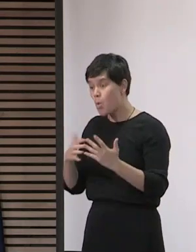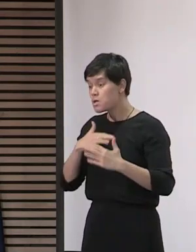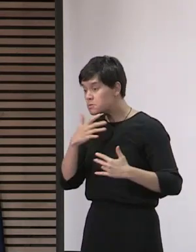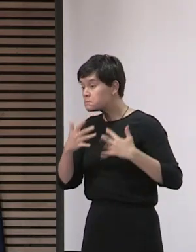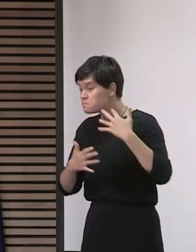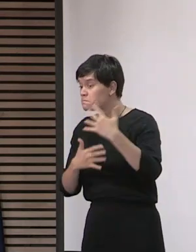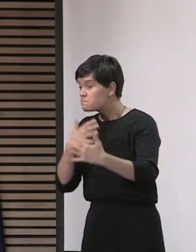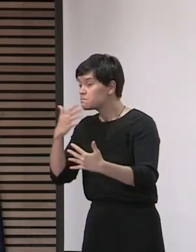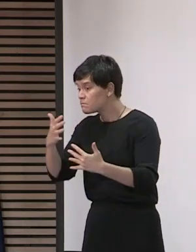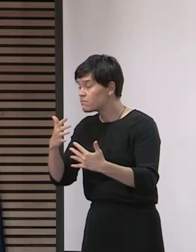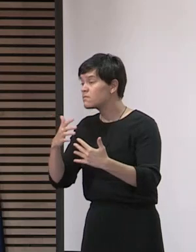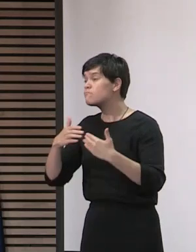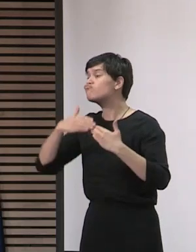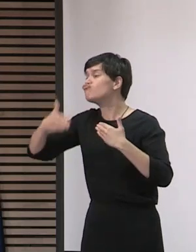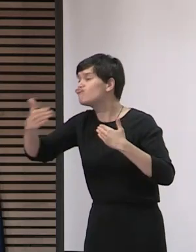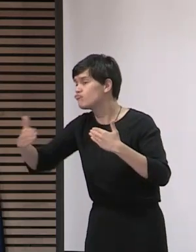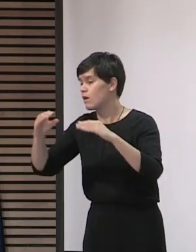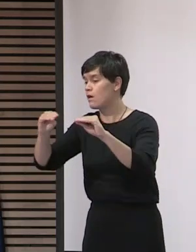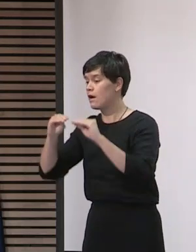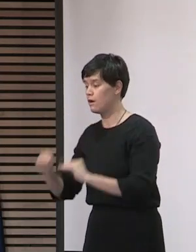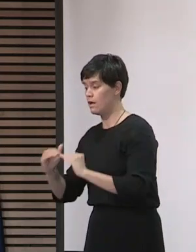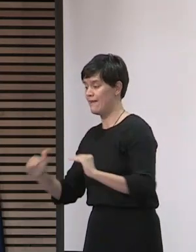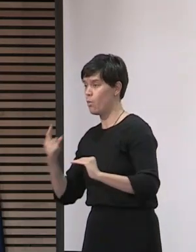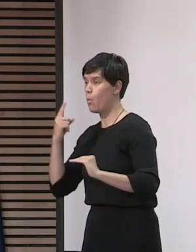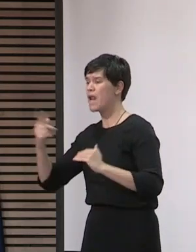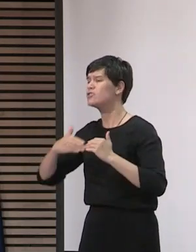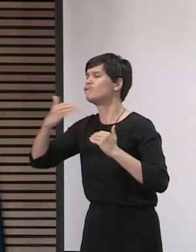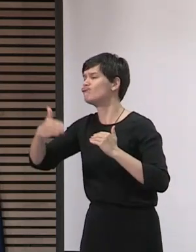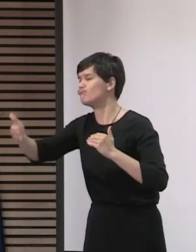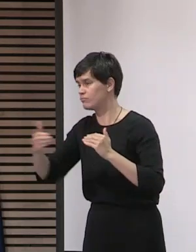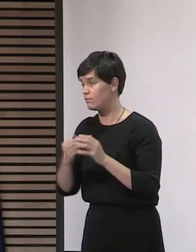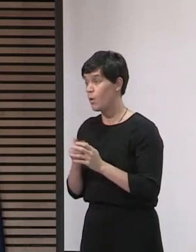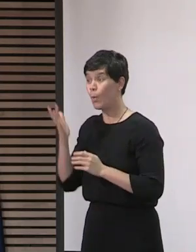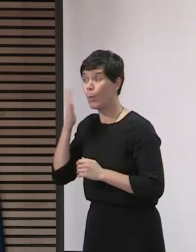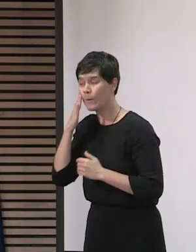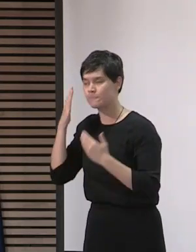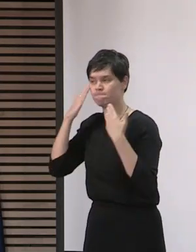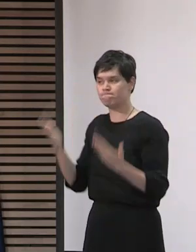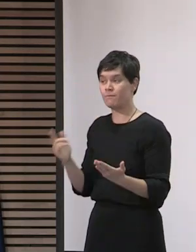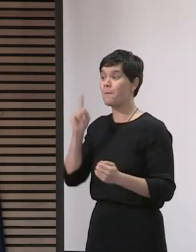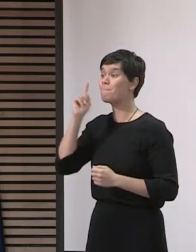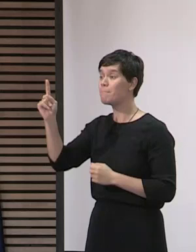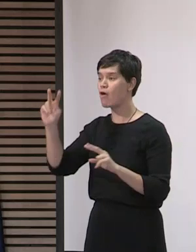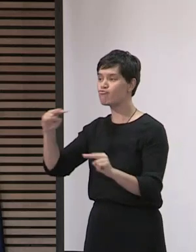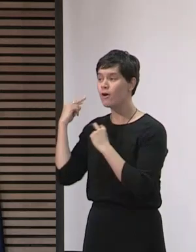as quickly as we safely can to Alert Level 1. On that basis,